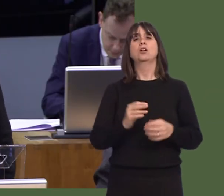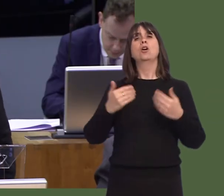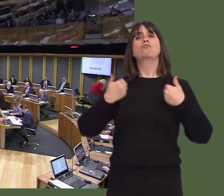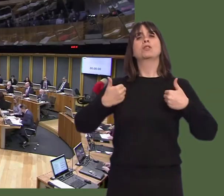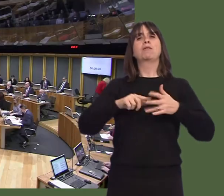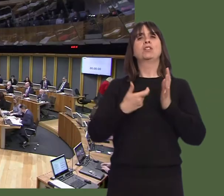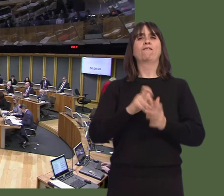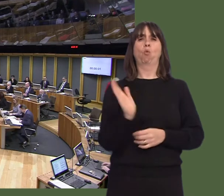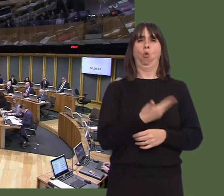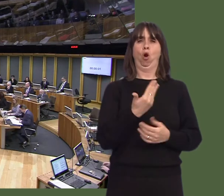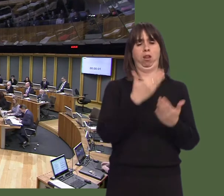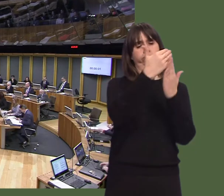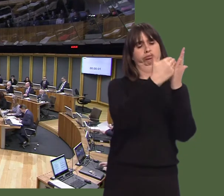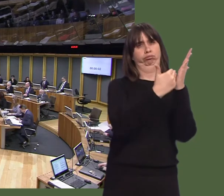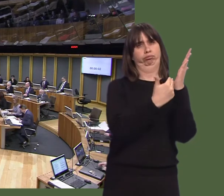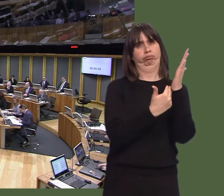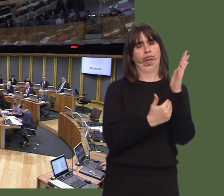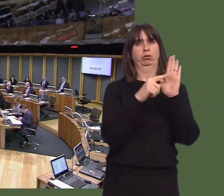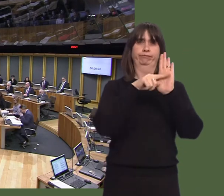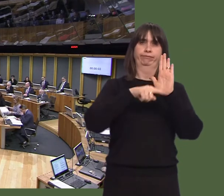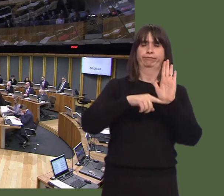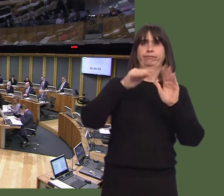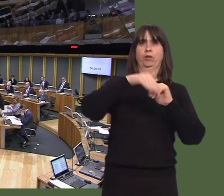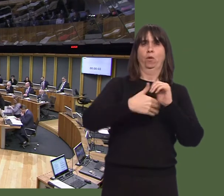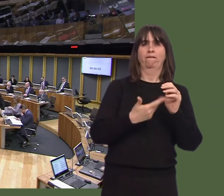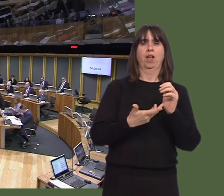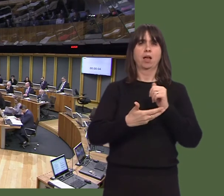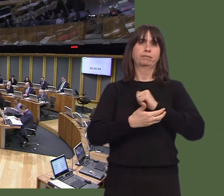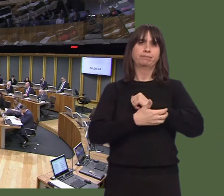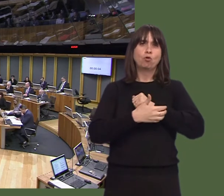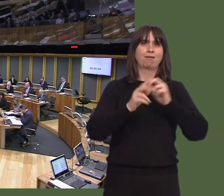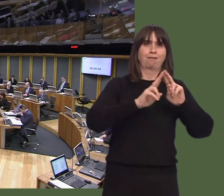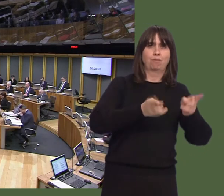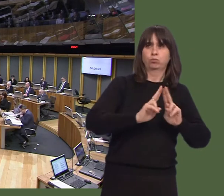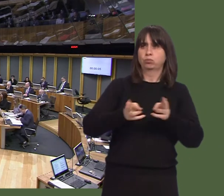for Wales to remain within the single market and the customs union.